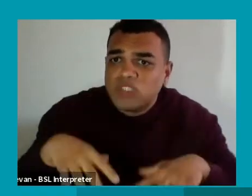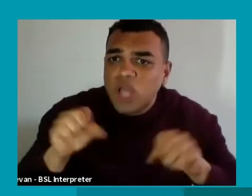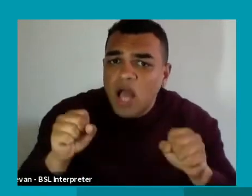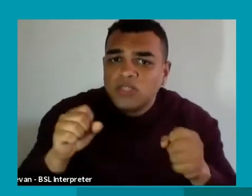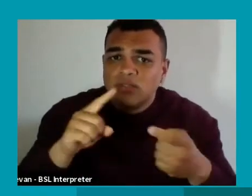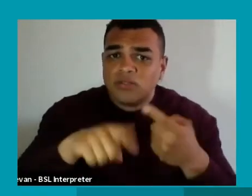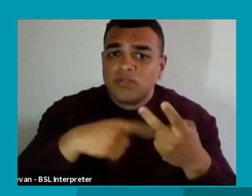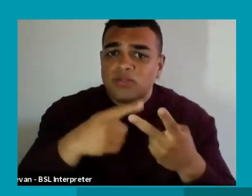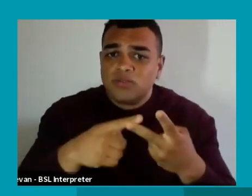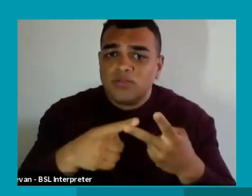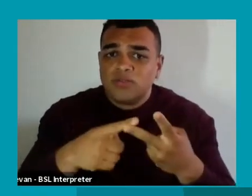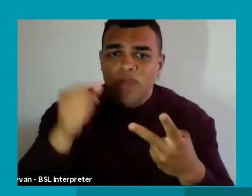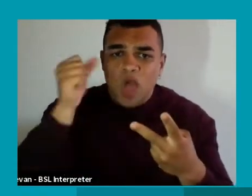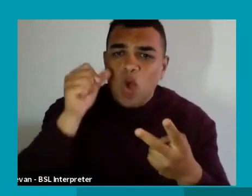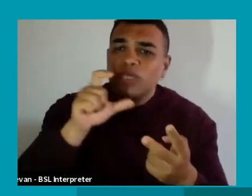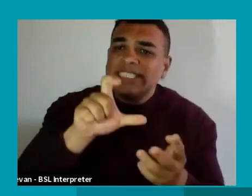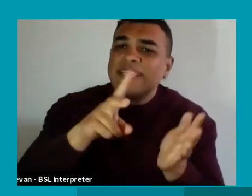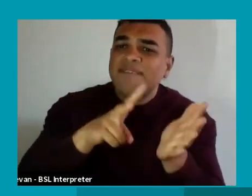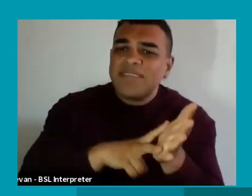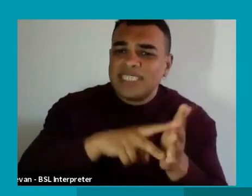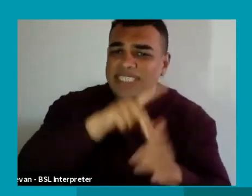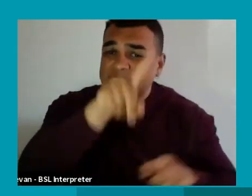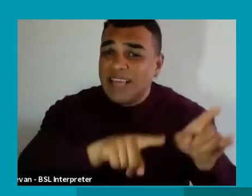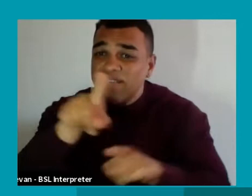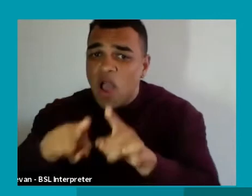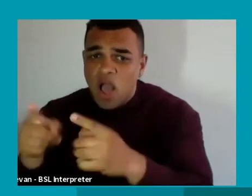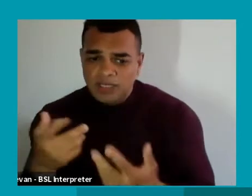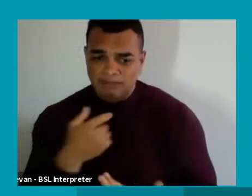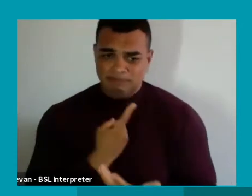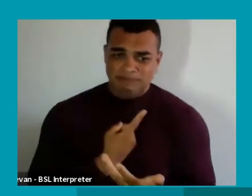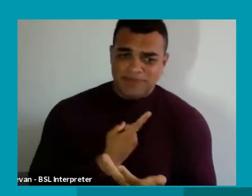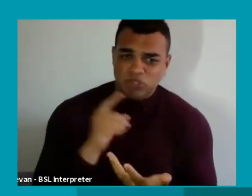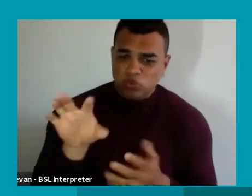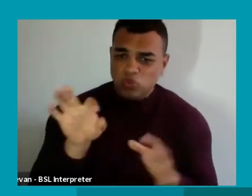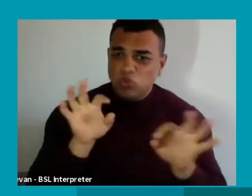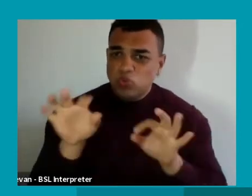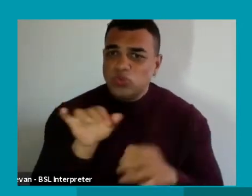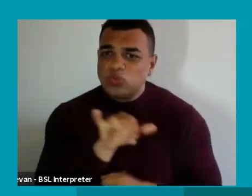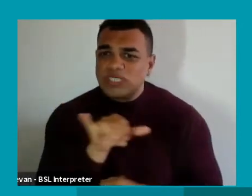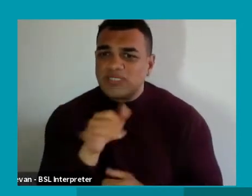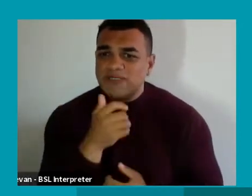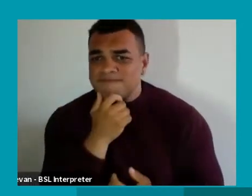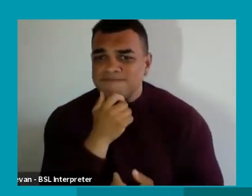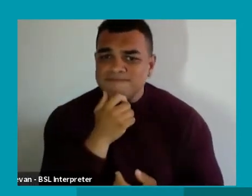formats of CV, but I don't know which one to choose. I don't know how to identify my